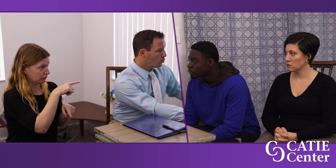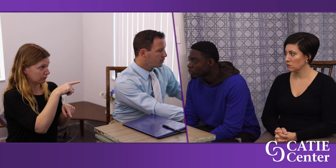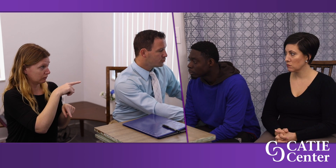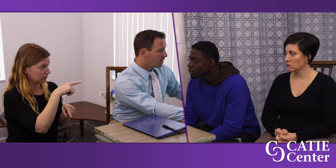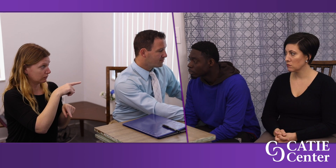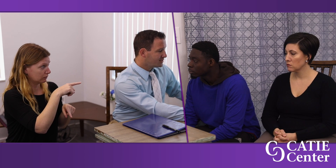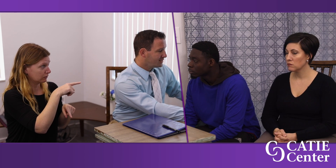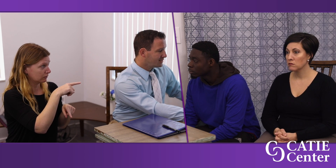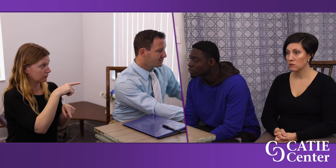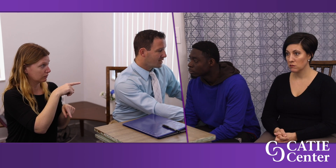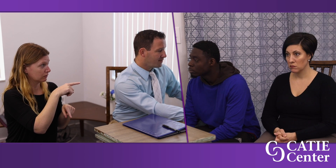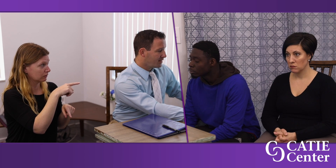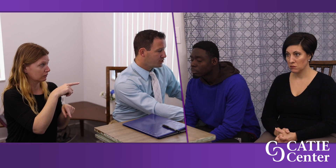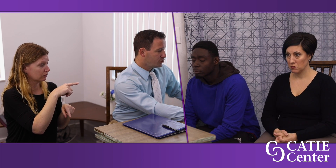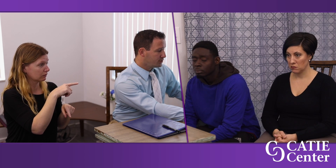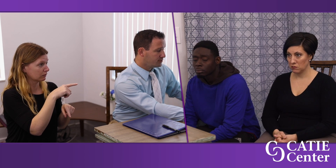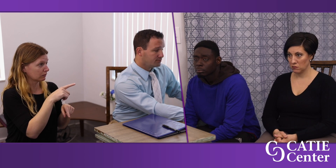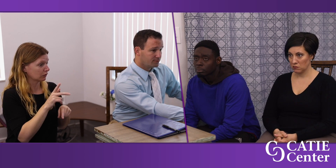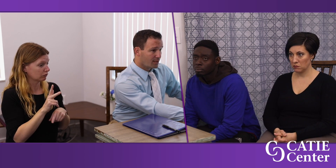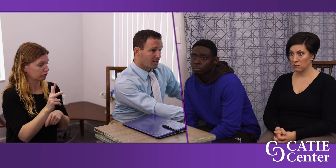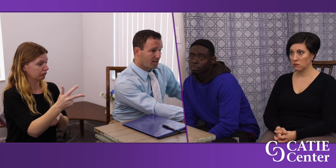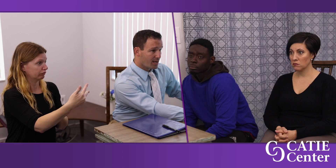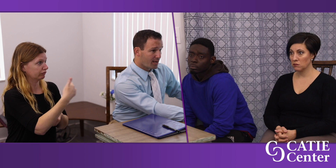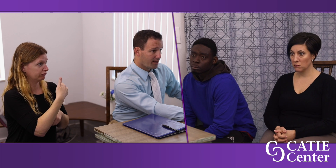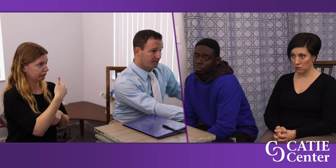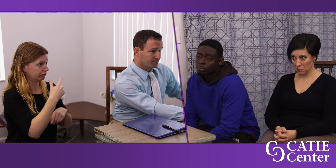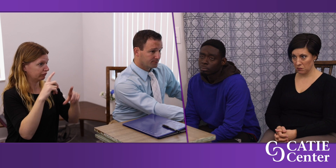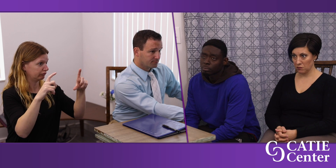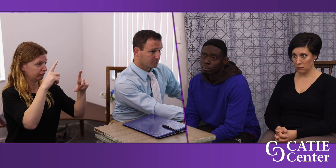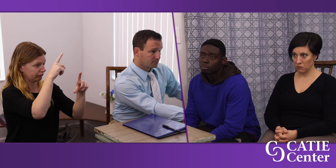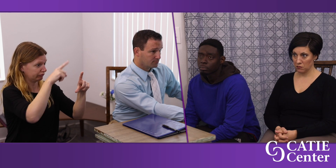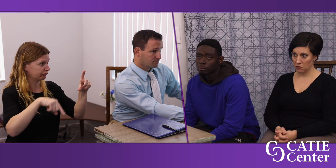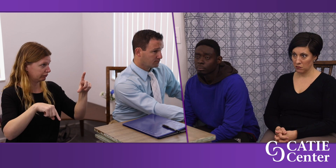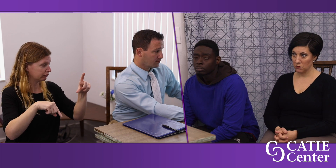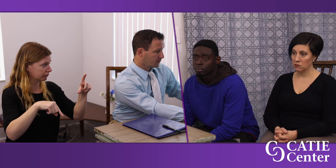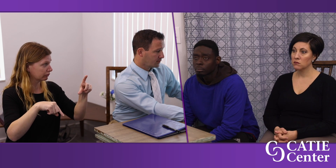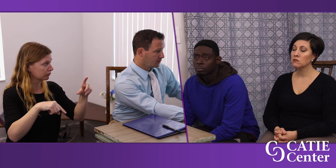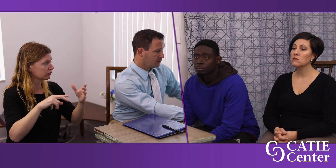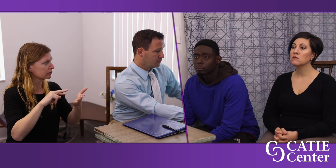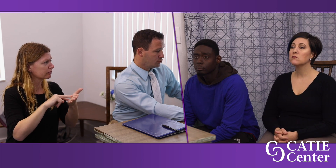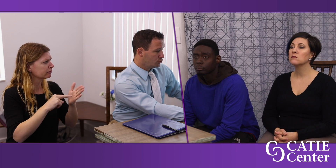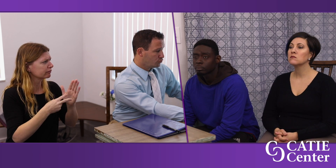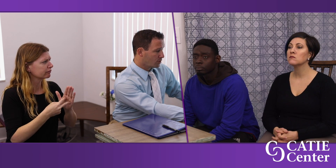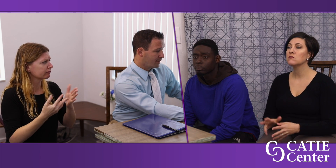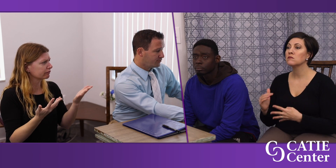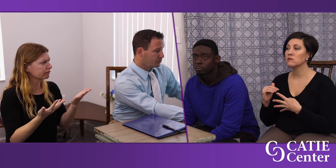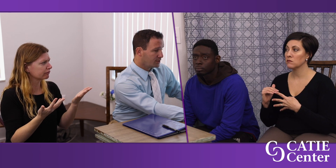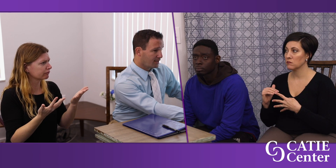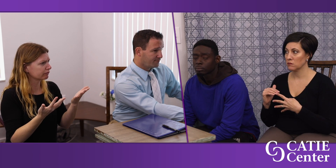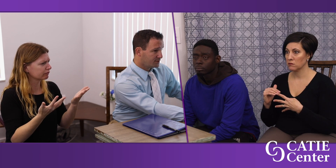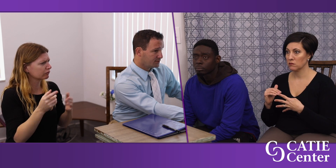When drivers see this sign they should: A) drive to the left